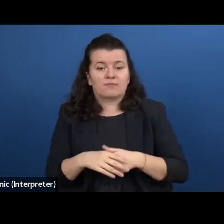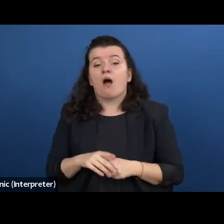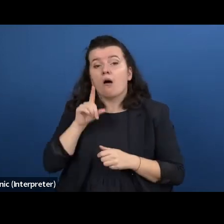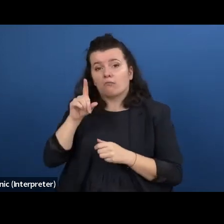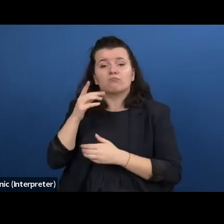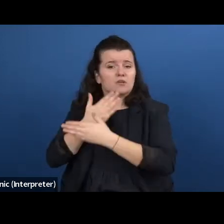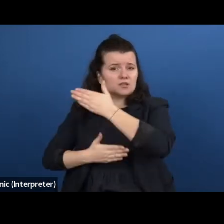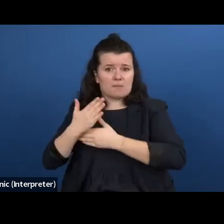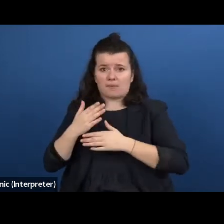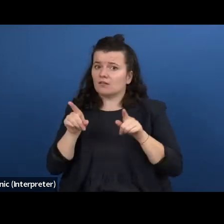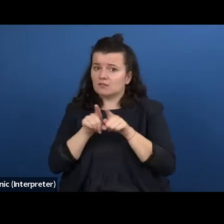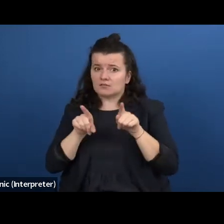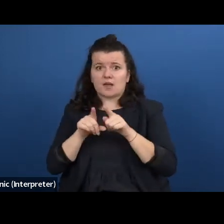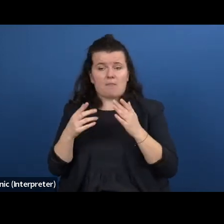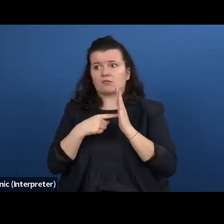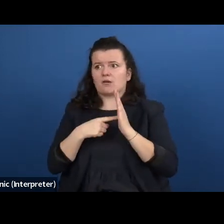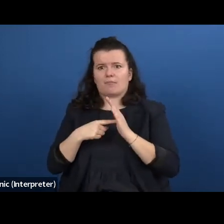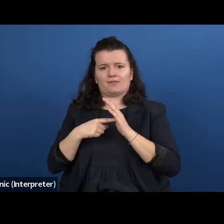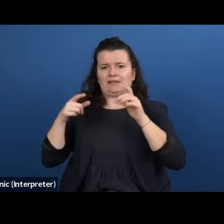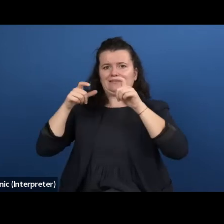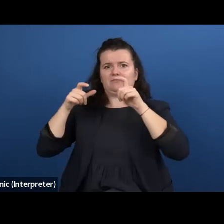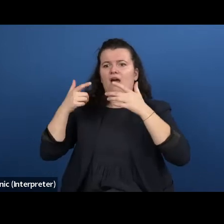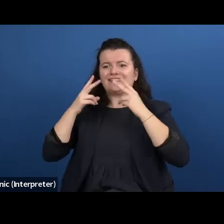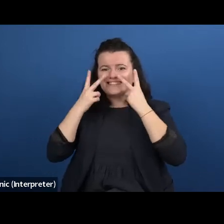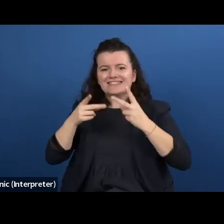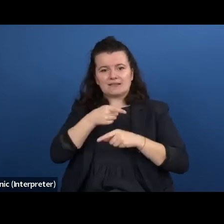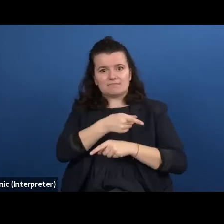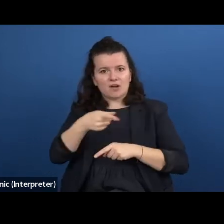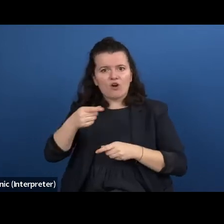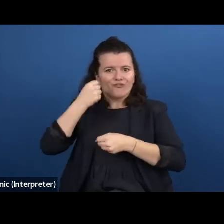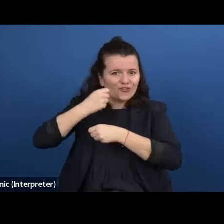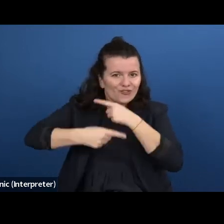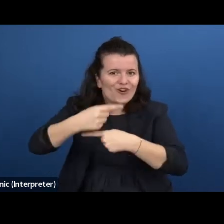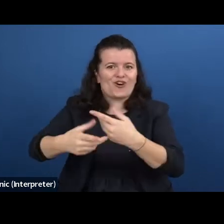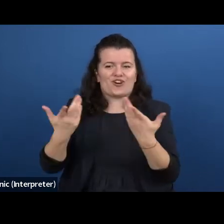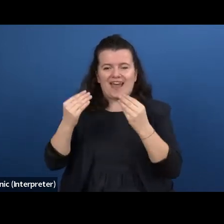victims of organ trafficking and Roma people forced to beg.